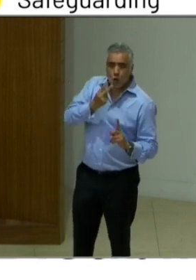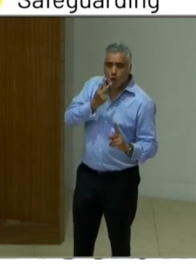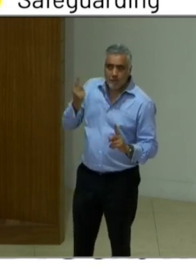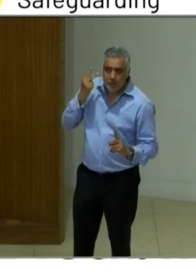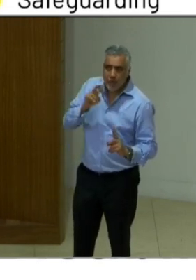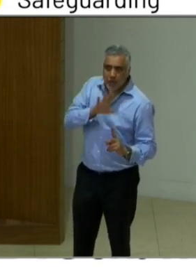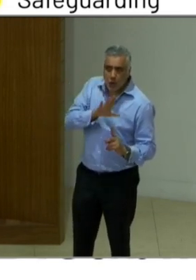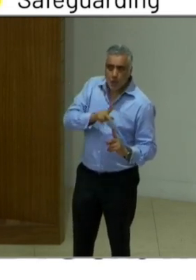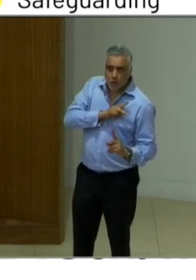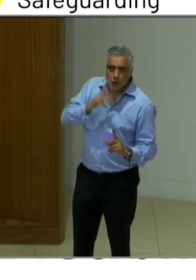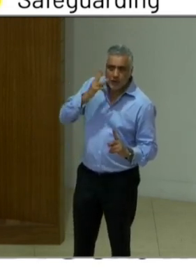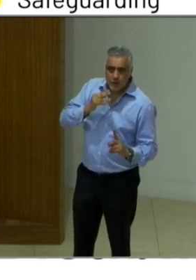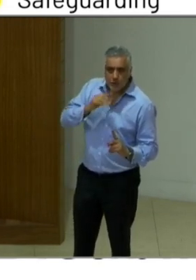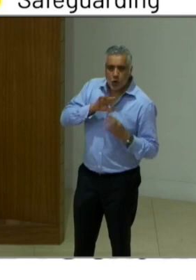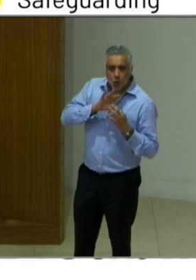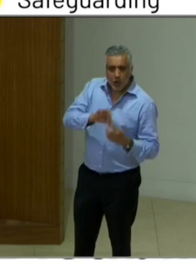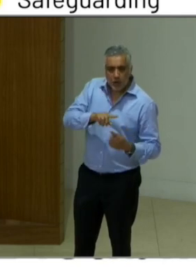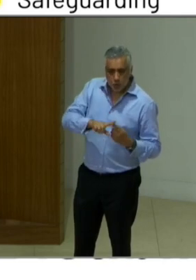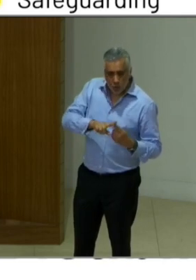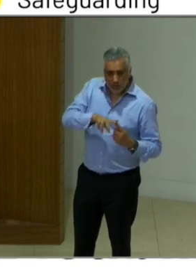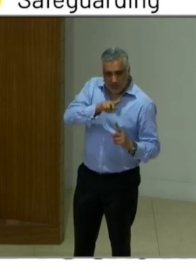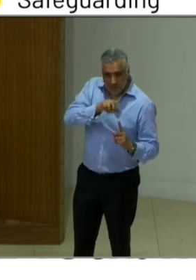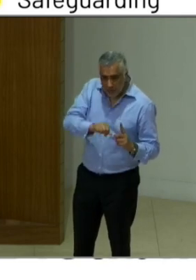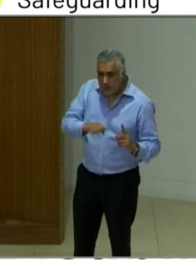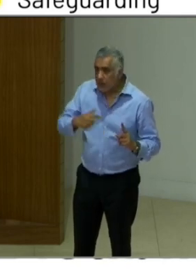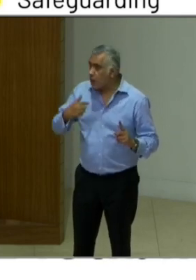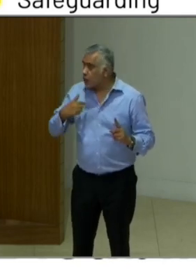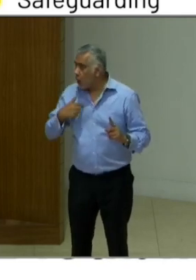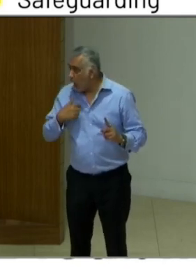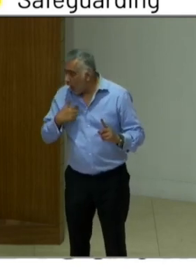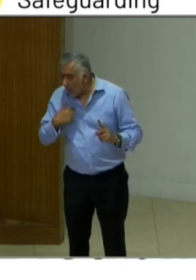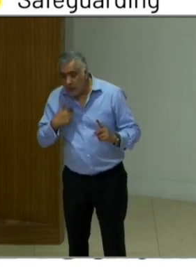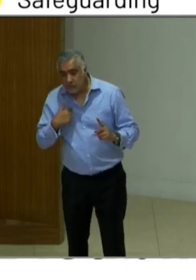in living with disabilities and I thank them for their willingness to challenge